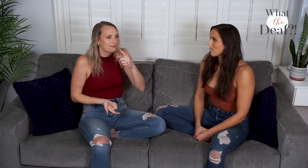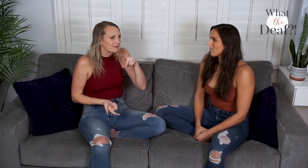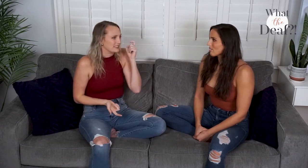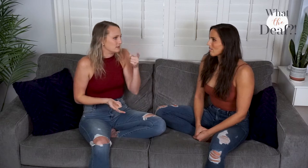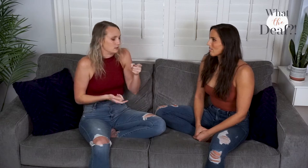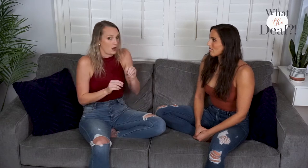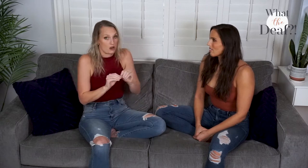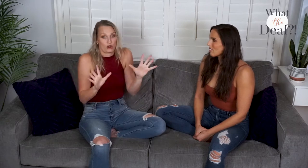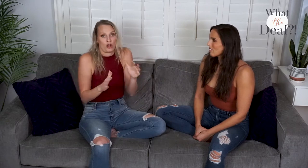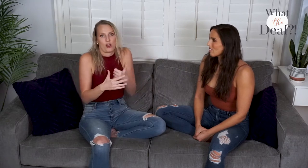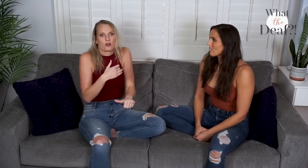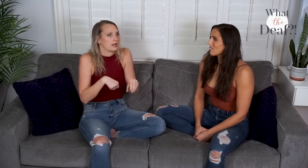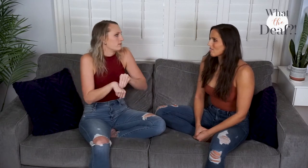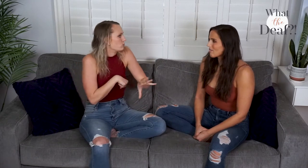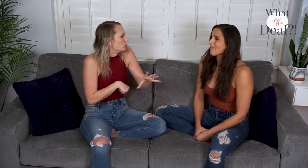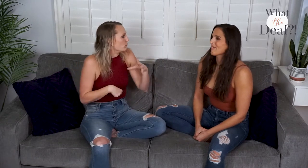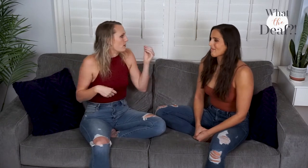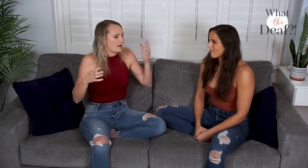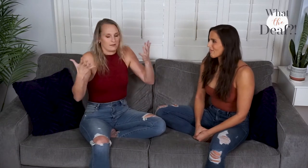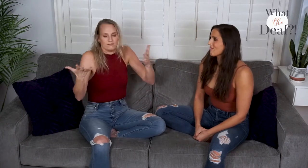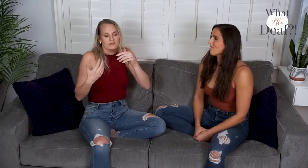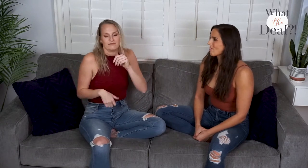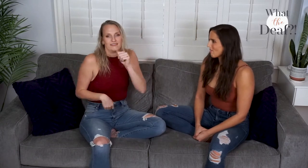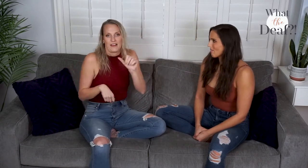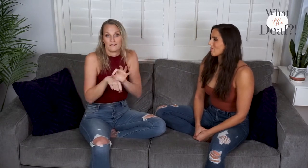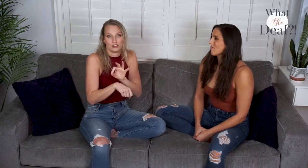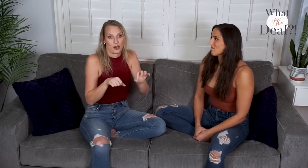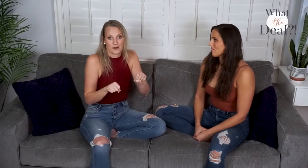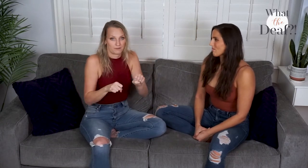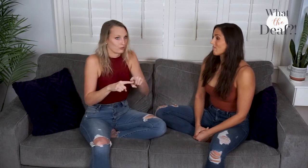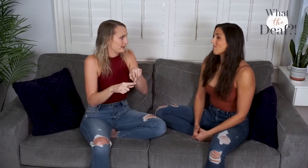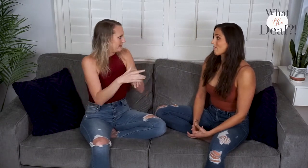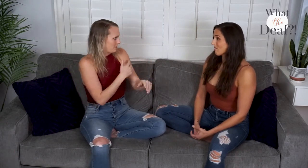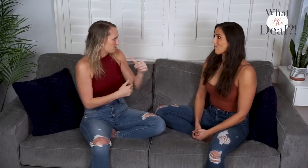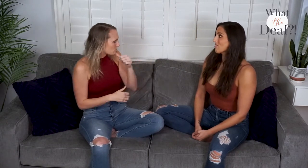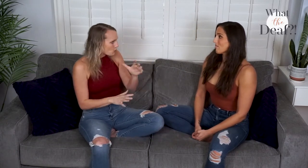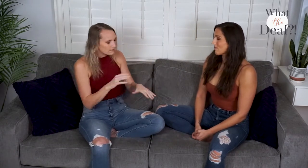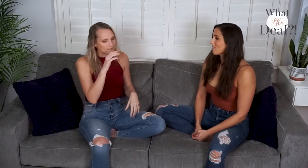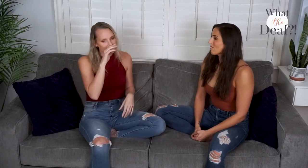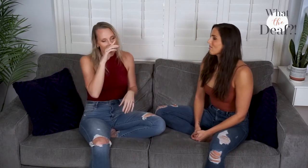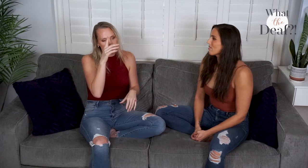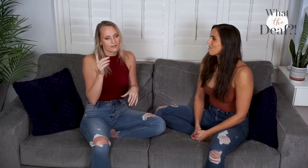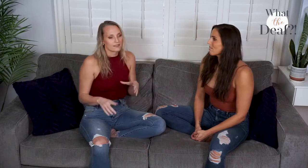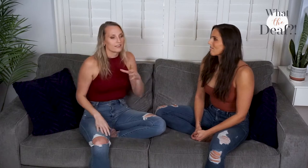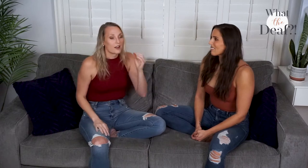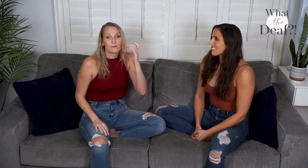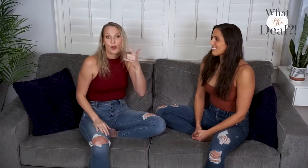would not let him because he was clearly under the influence and not capable of functioning to enter the bar.